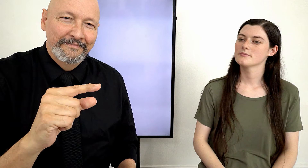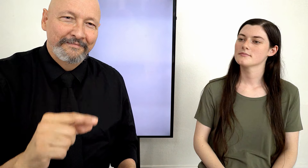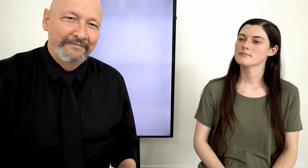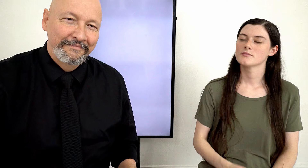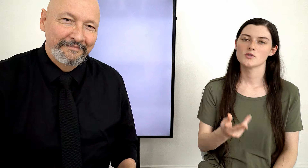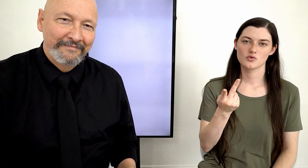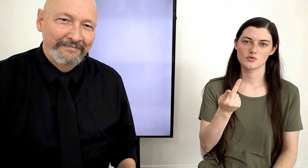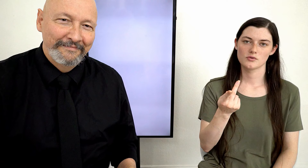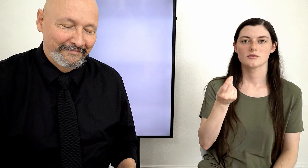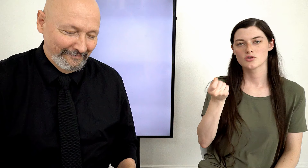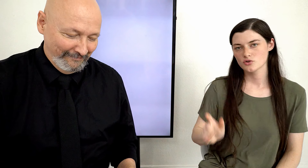dog